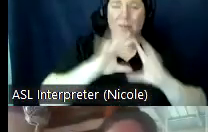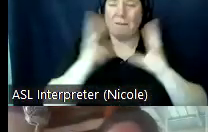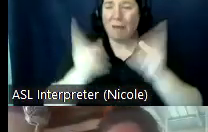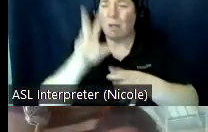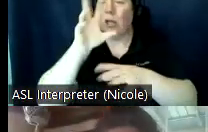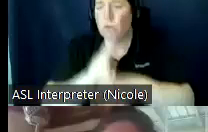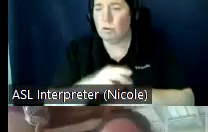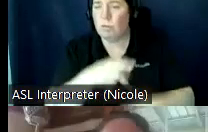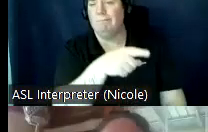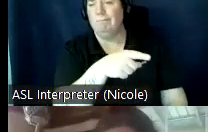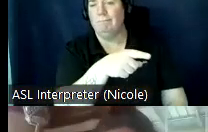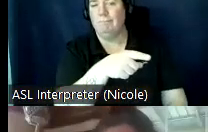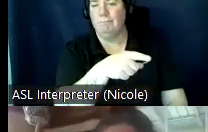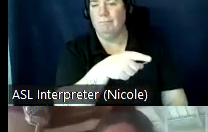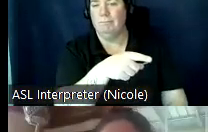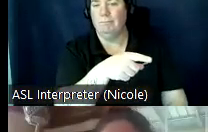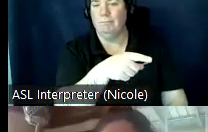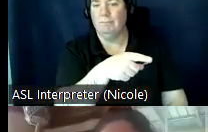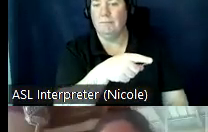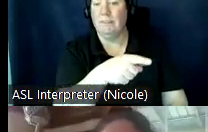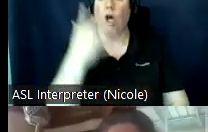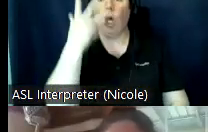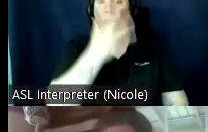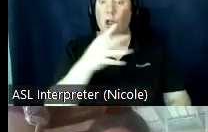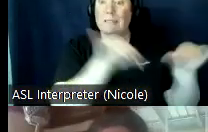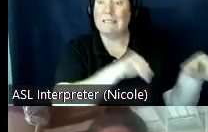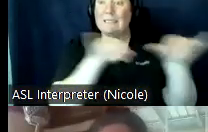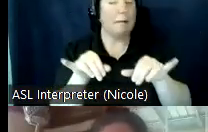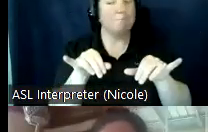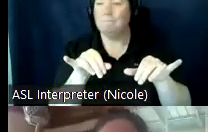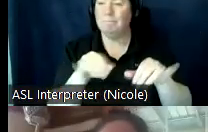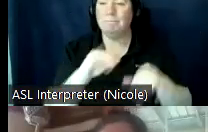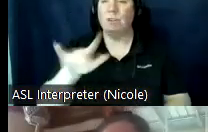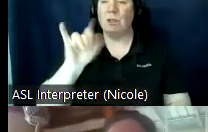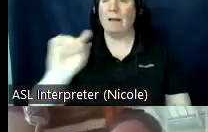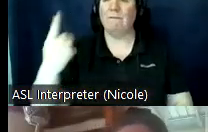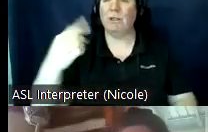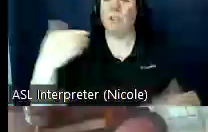those lines. That's not what it will look like anymore after July 1. Our previous Form walked